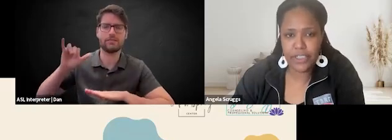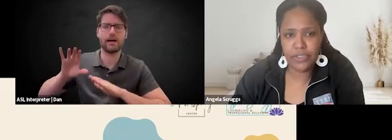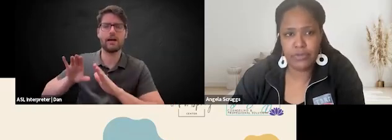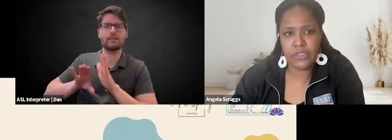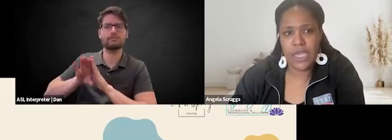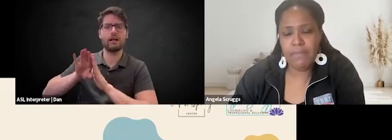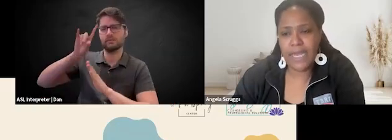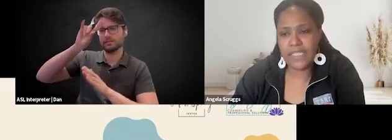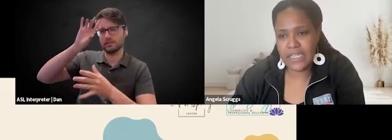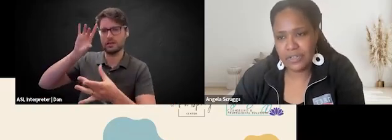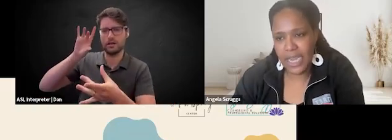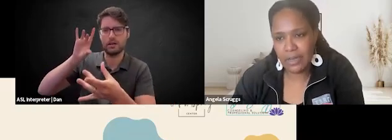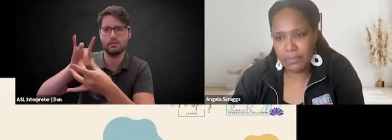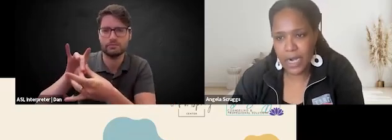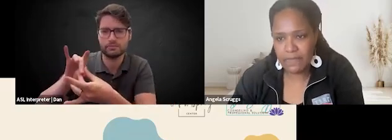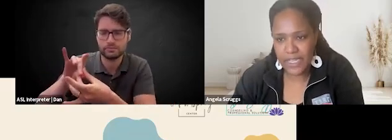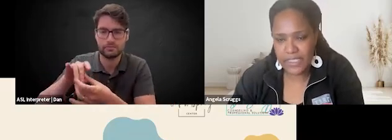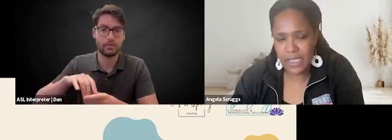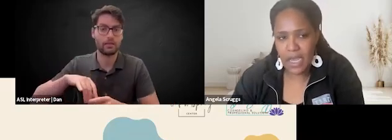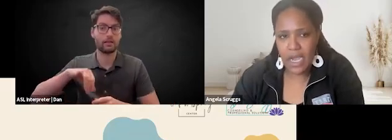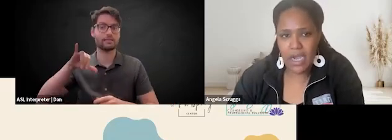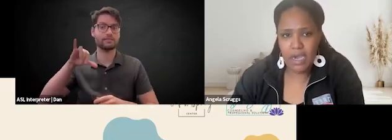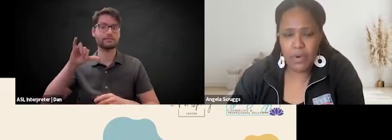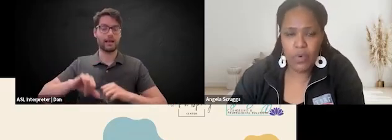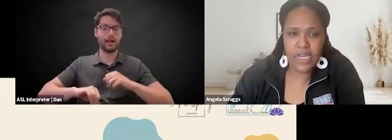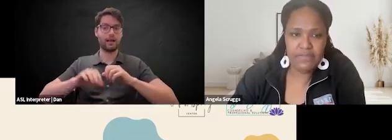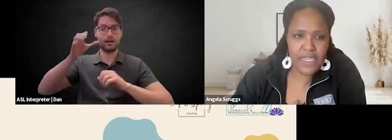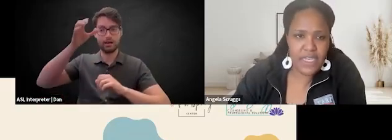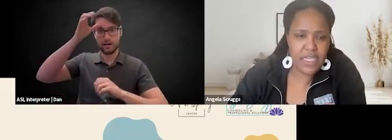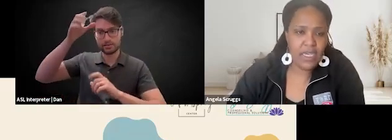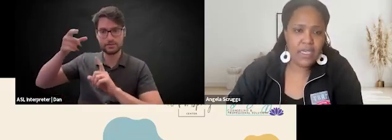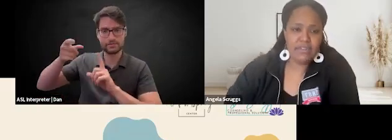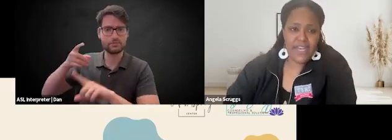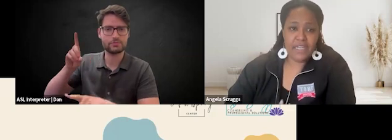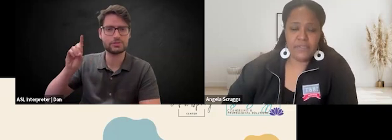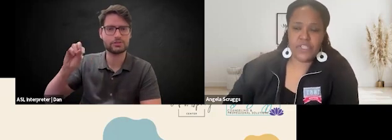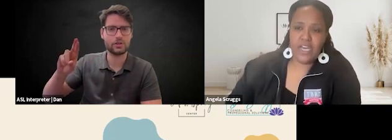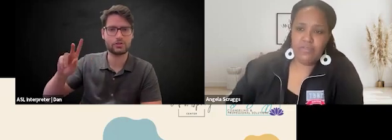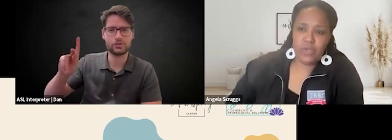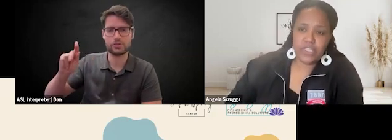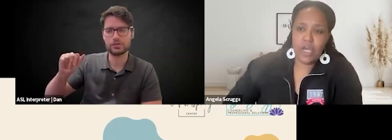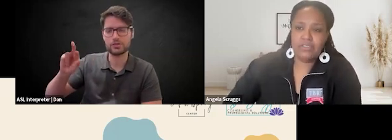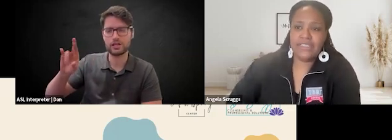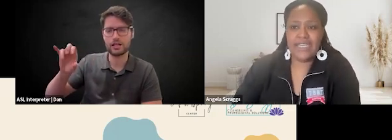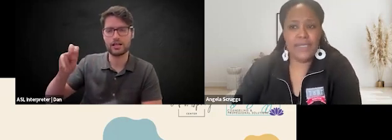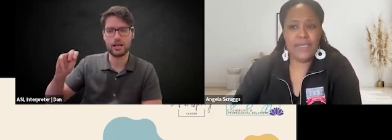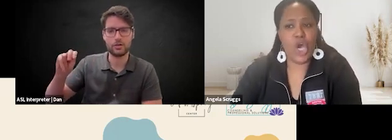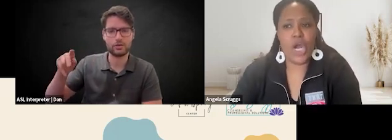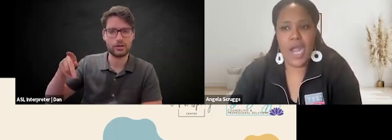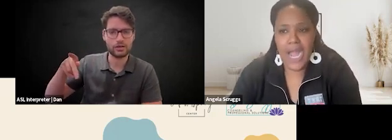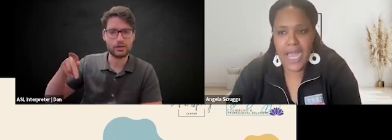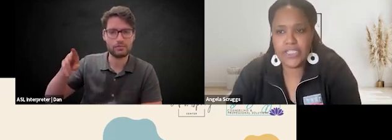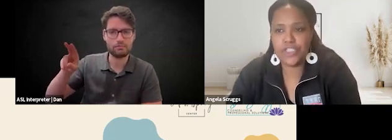used by Dr. Karyn Purvis, um... one of the developers of what's called TBRI,